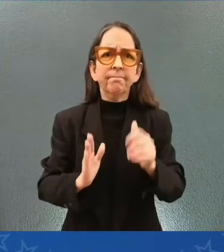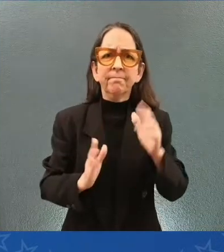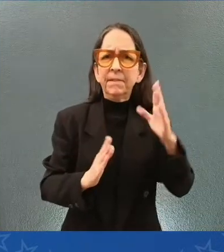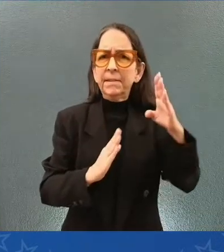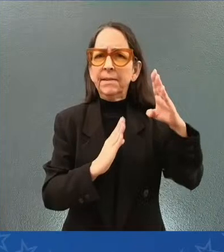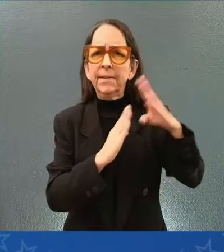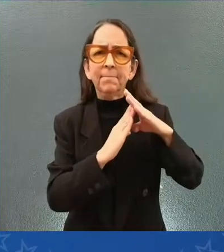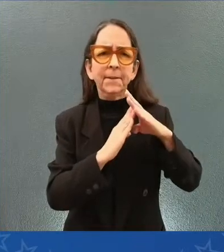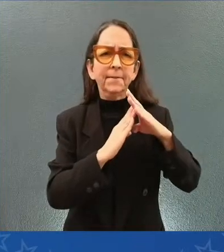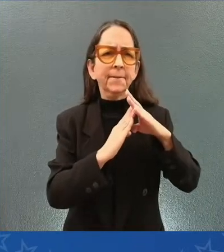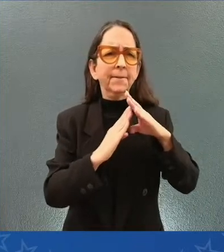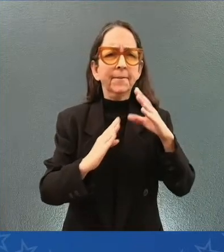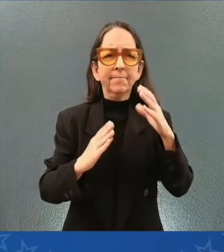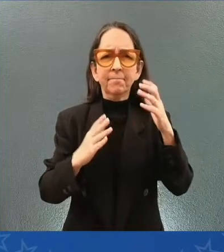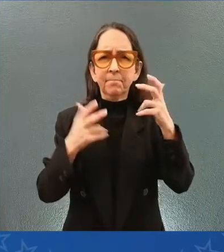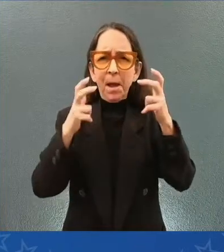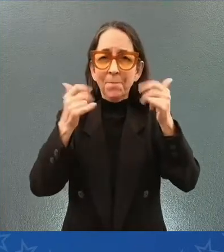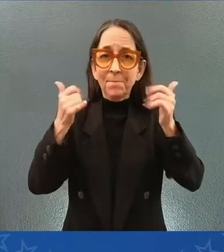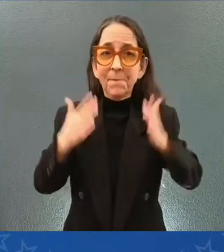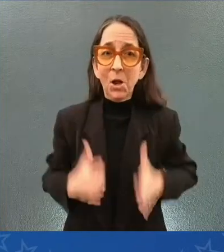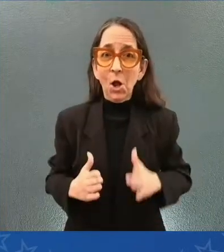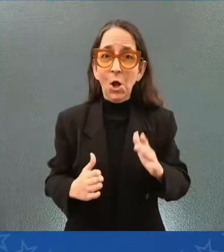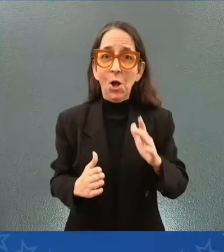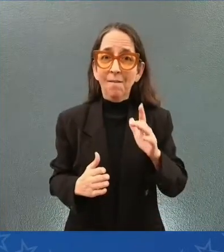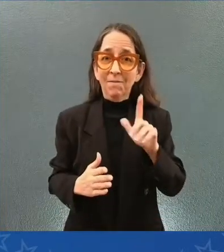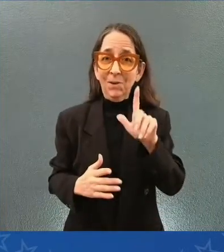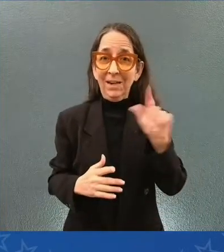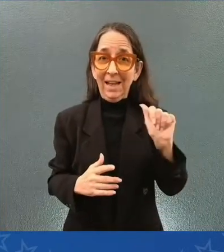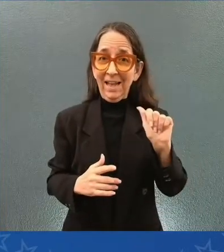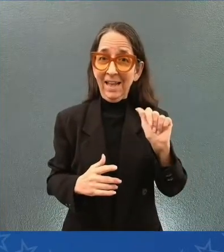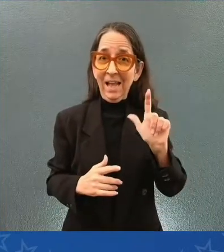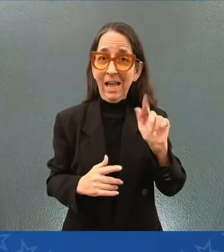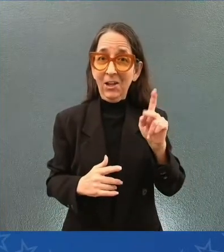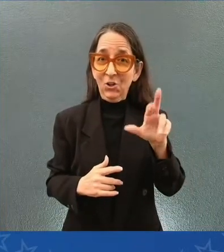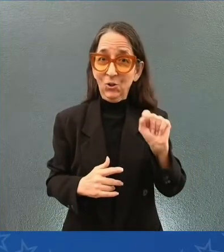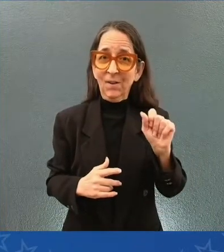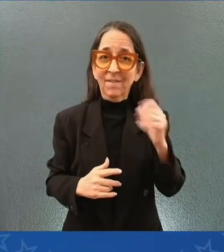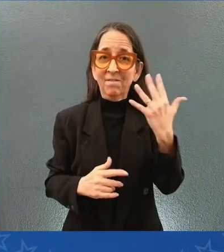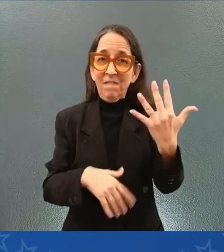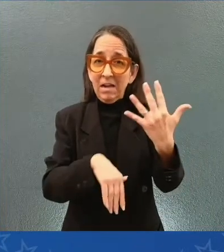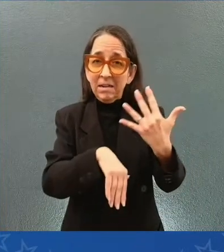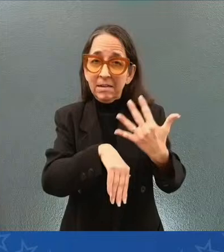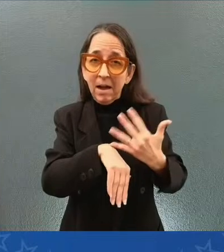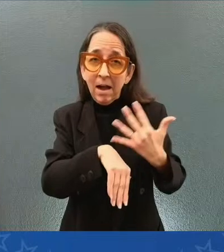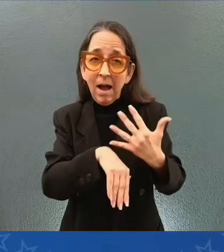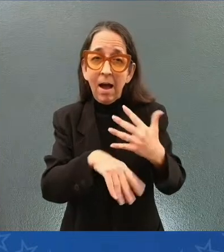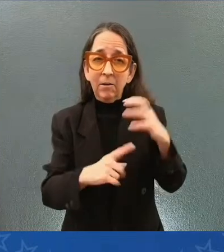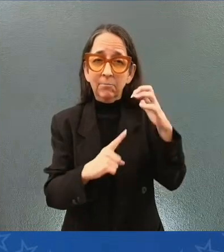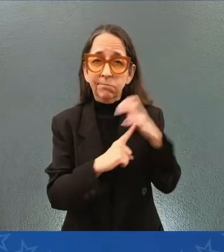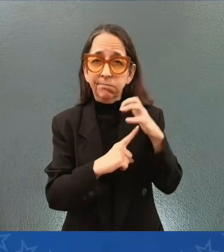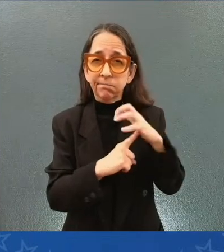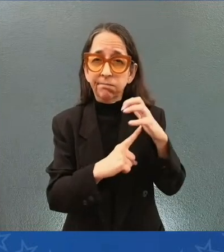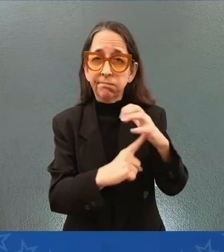Five-time NBA champion, three-time MVP, twelve-time All-Star, Olympic gold medalist and a Naismith Hall of Famer.